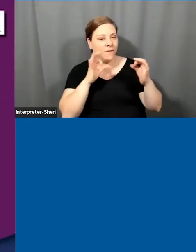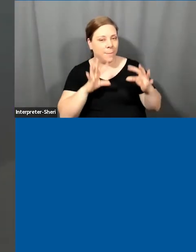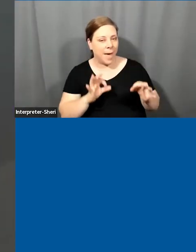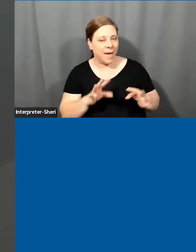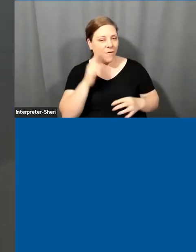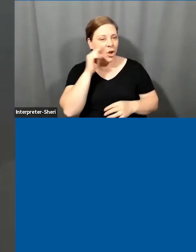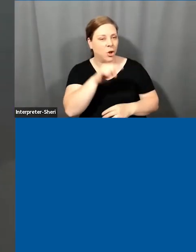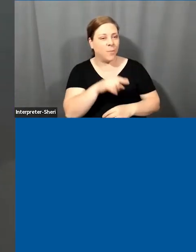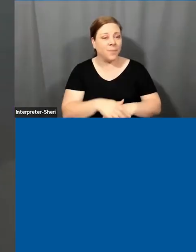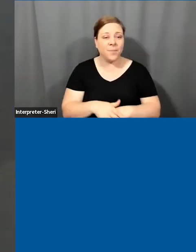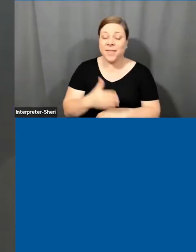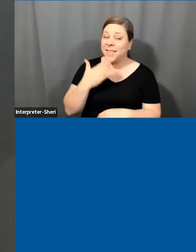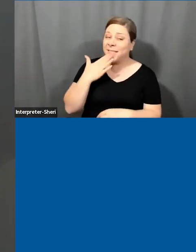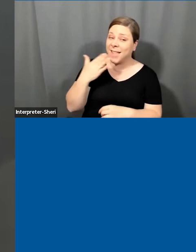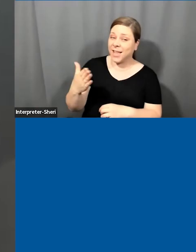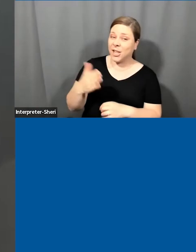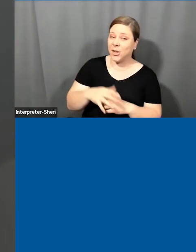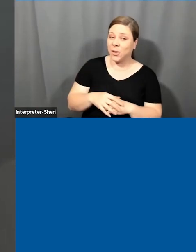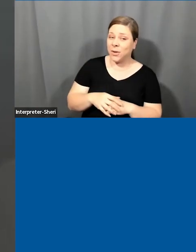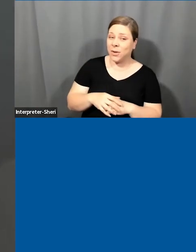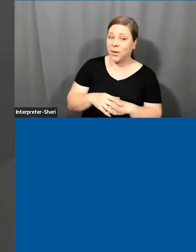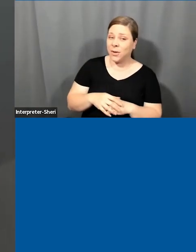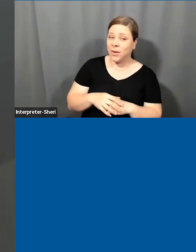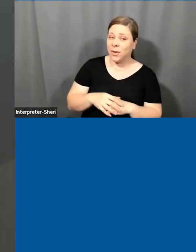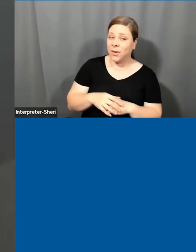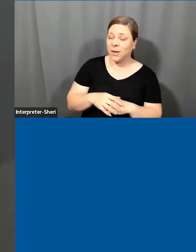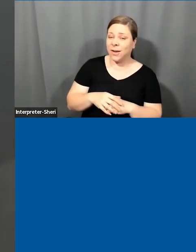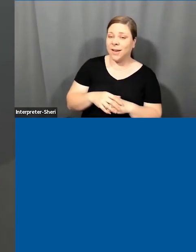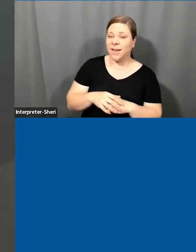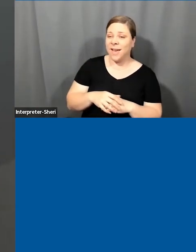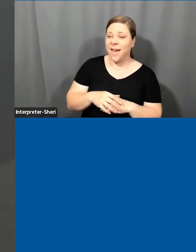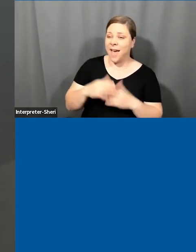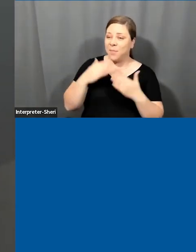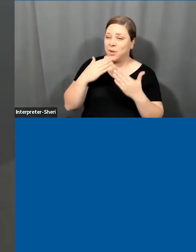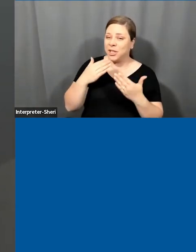All right, and thank you. I wasn't quite on my game this morning, so I appreciate that you guys enjoyed that.